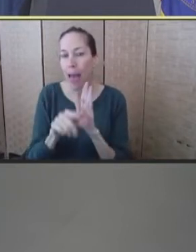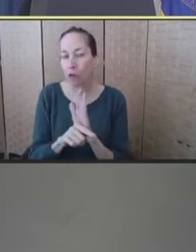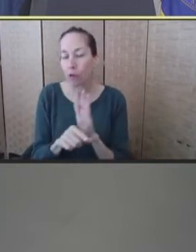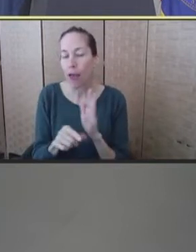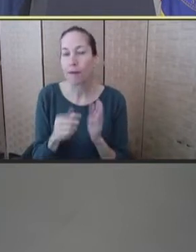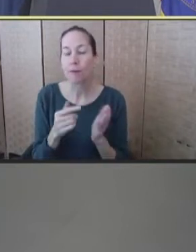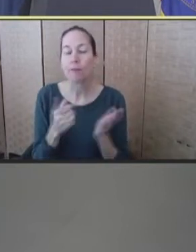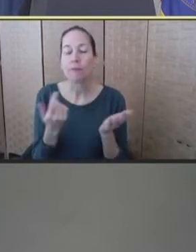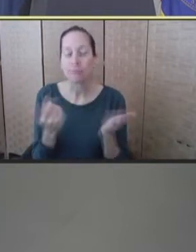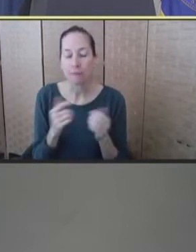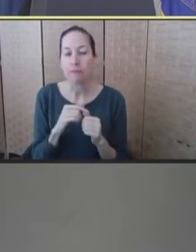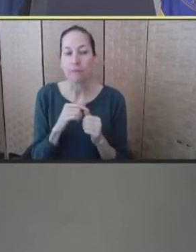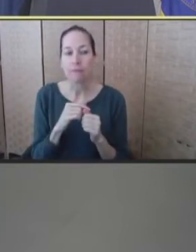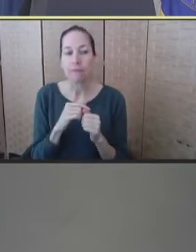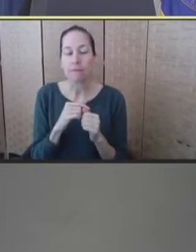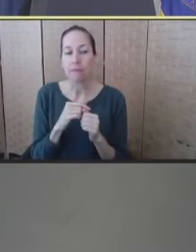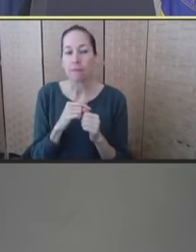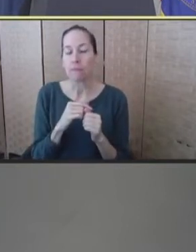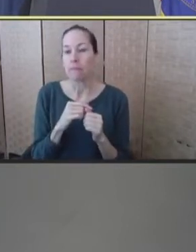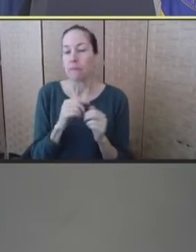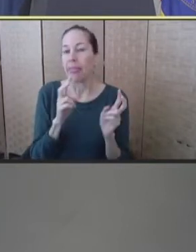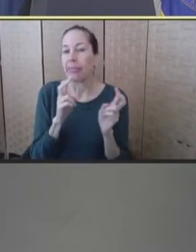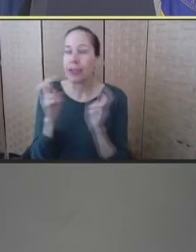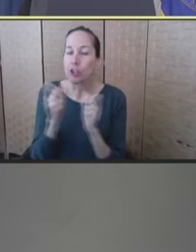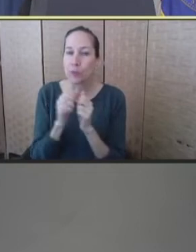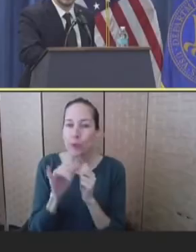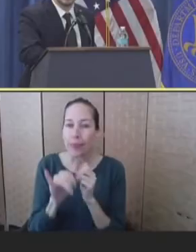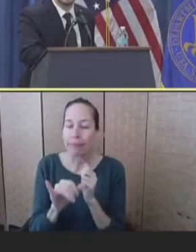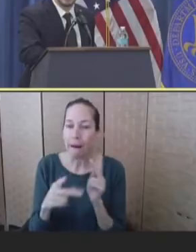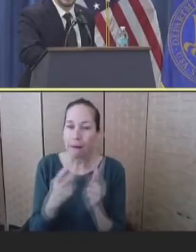But talking about the issues with this kind of investigation, some of the potential biases